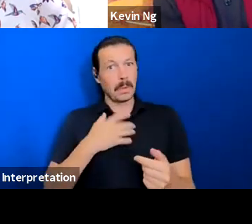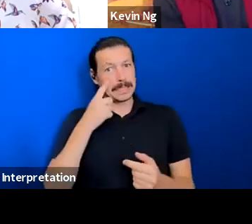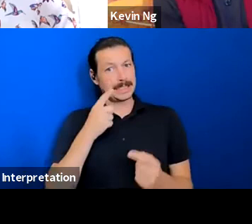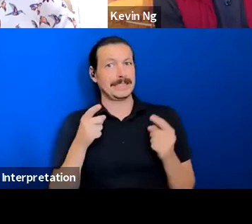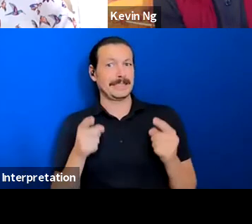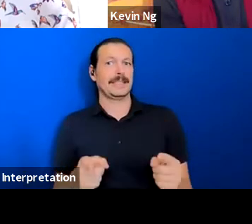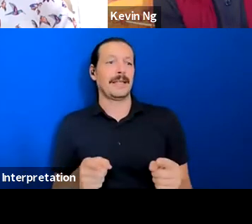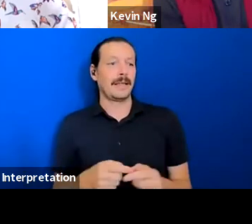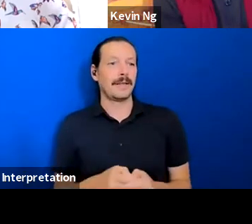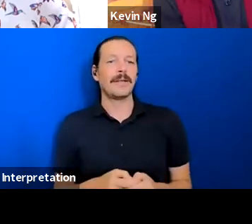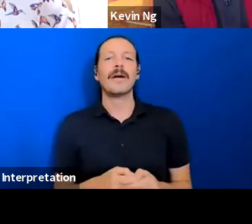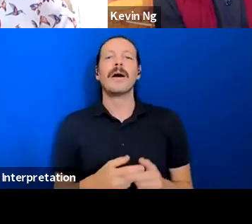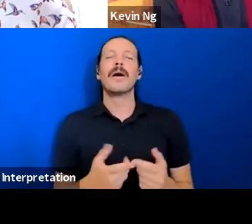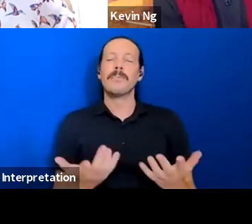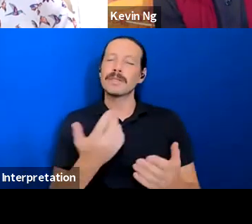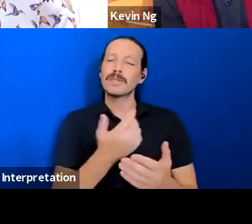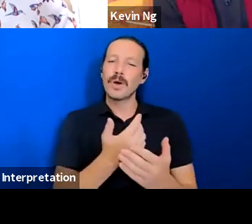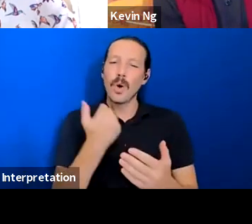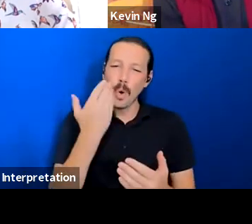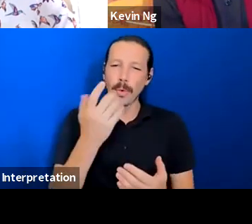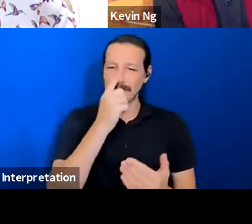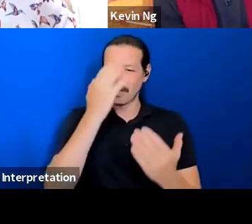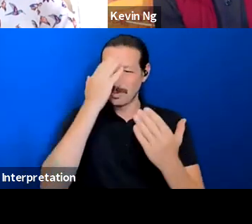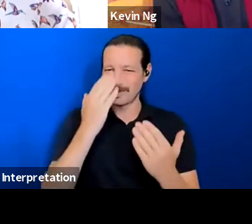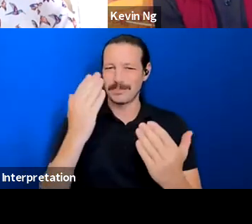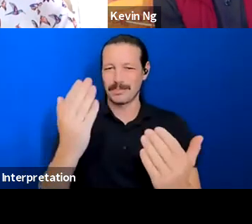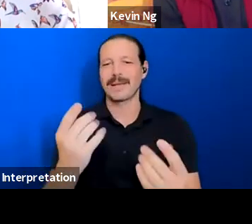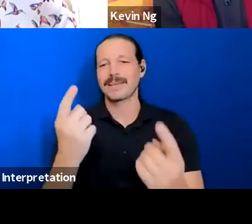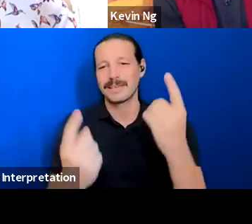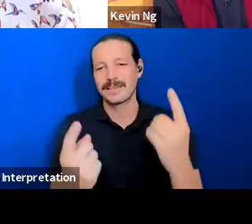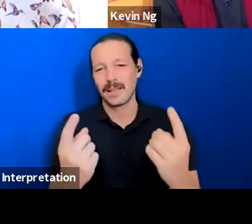the room is generally really respectful. And yes, people do change their minds.